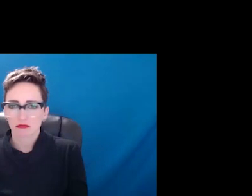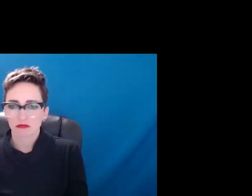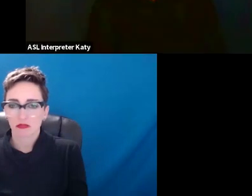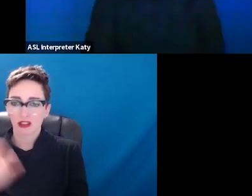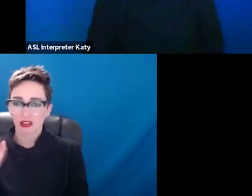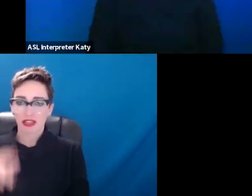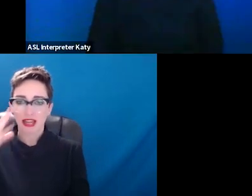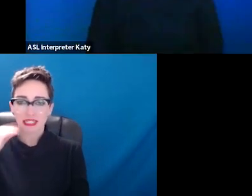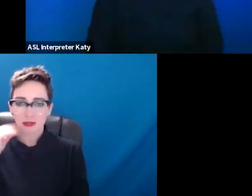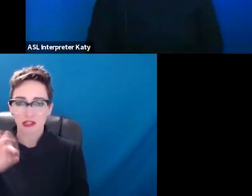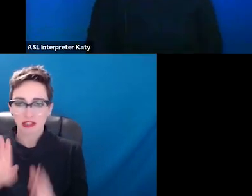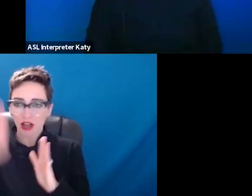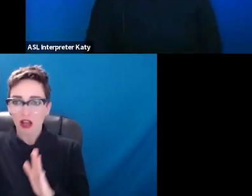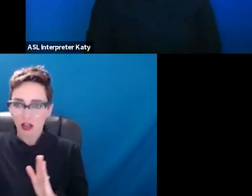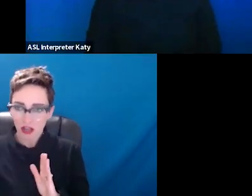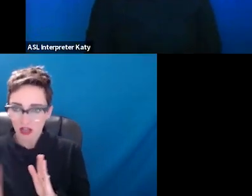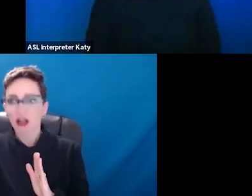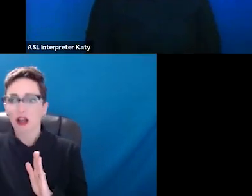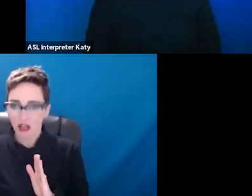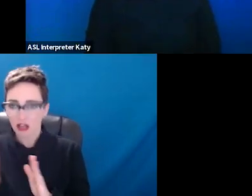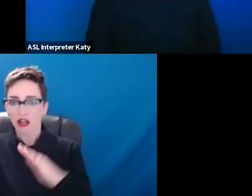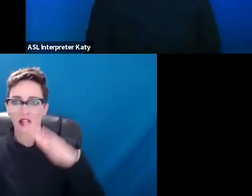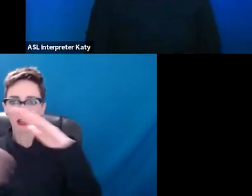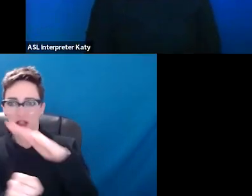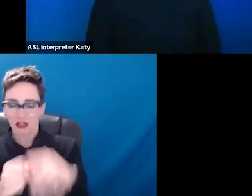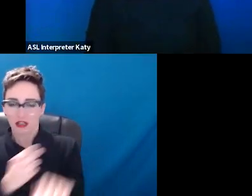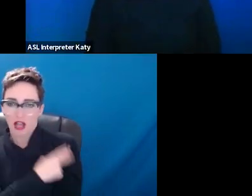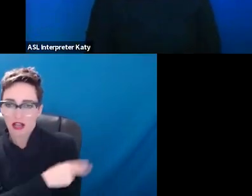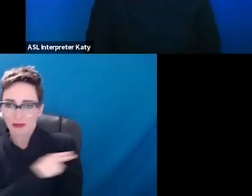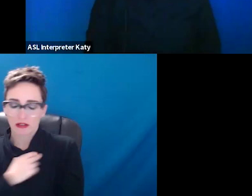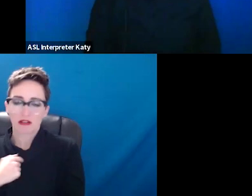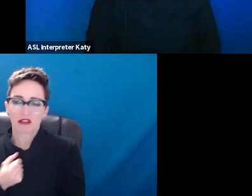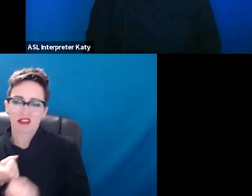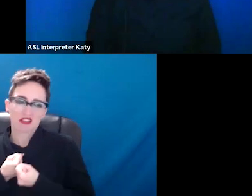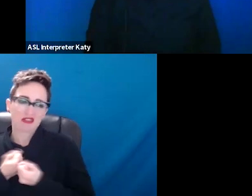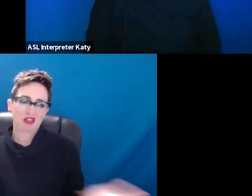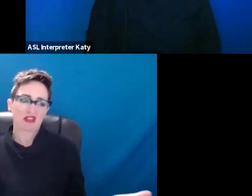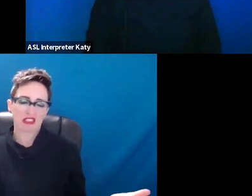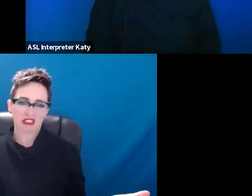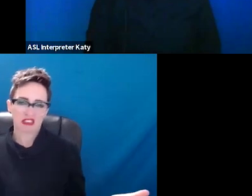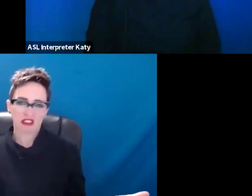that led to hospitalizations were exhausting. In the hospital,